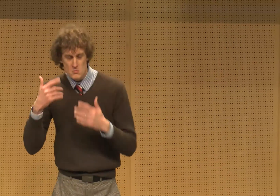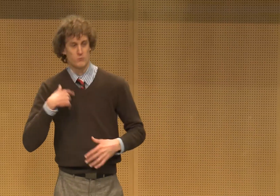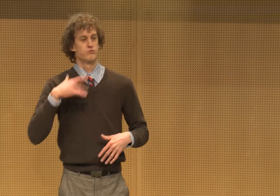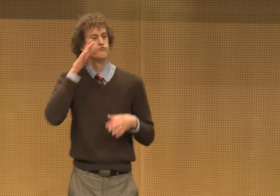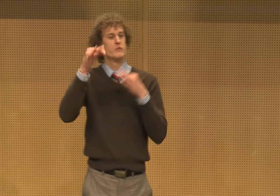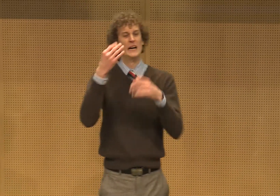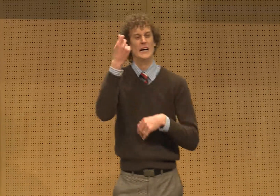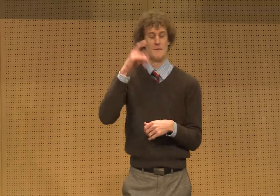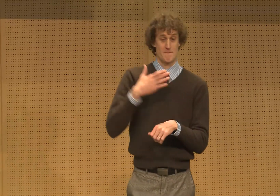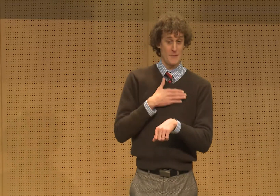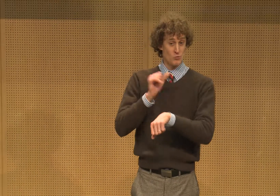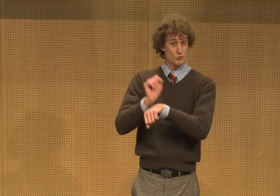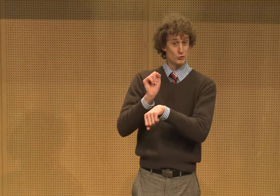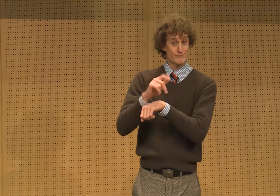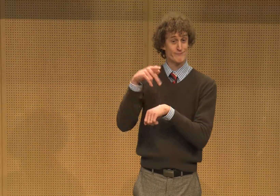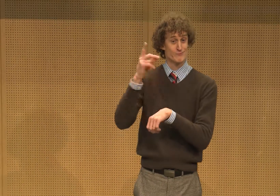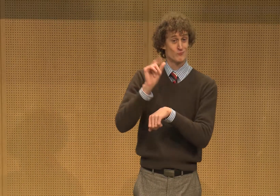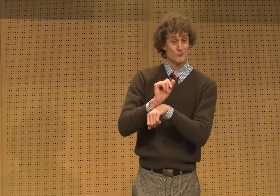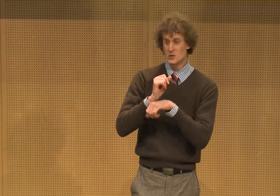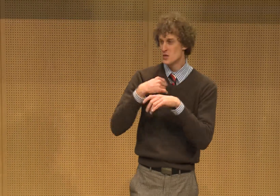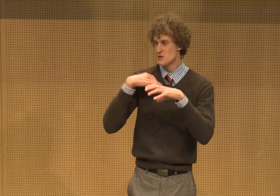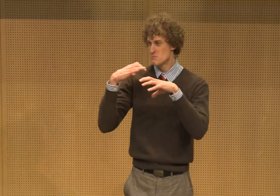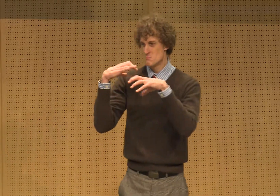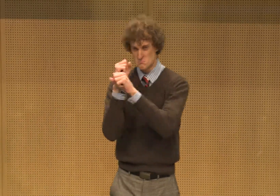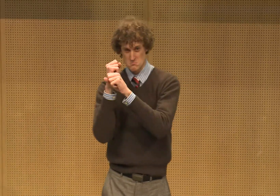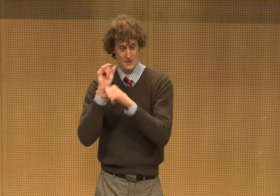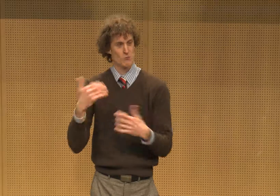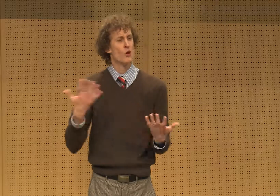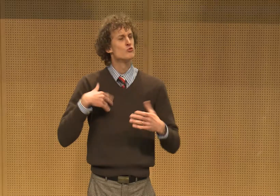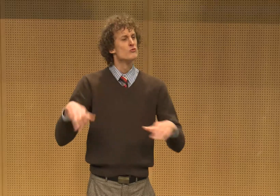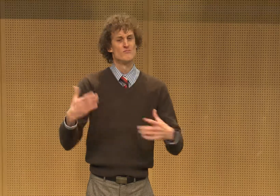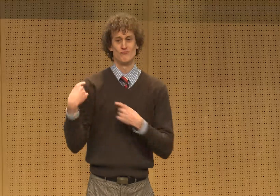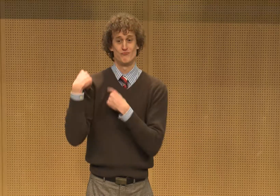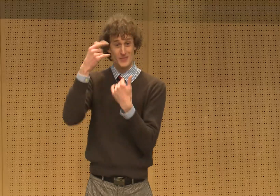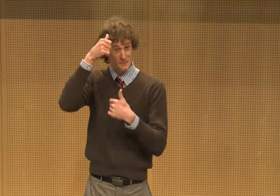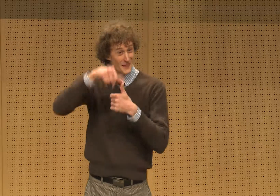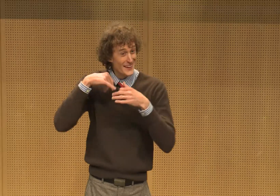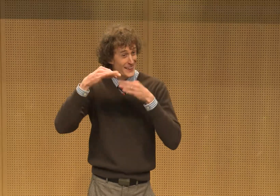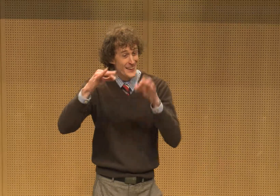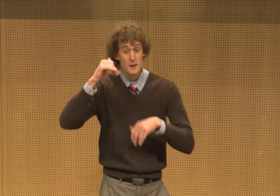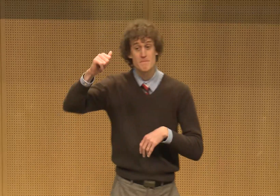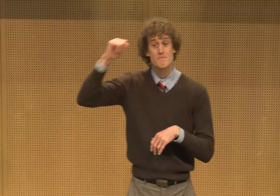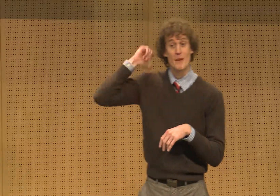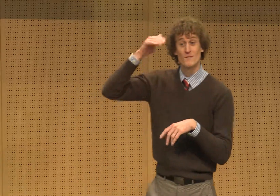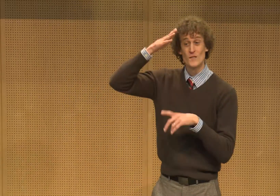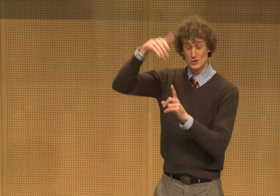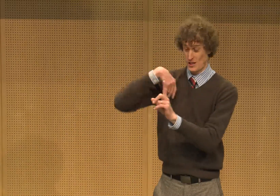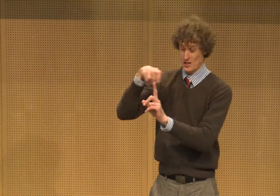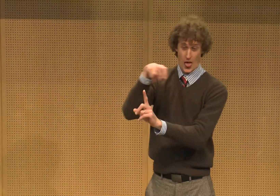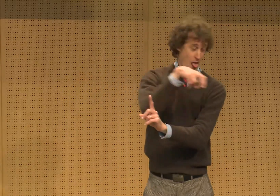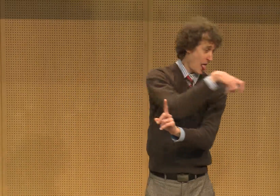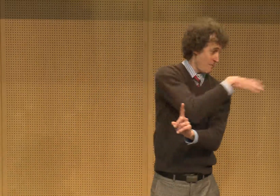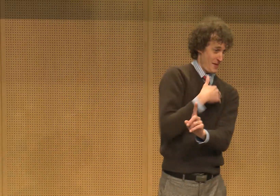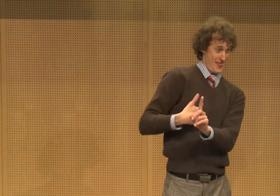So we've got less than 10 minutes left. Talking about my PhD work, I'm going to summarize it very briefly.